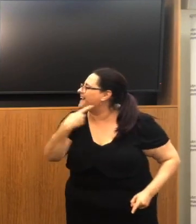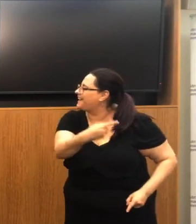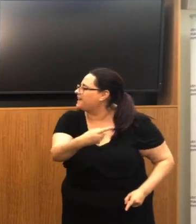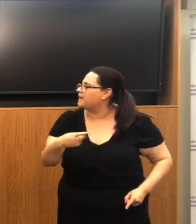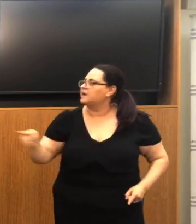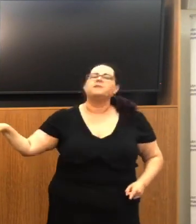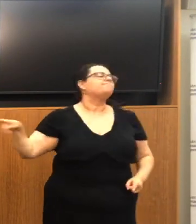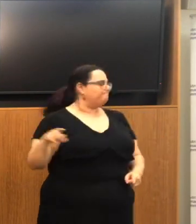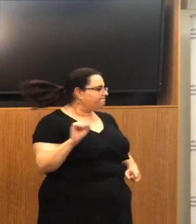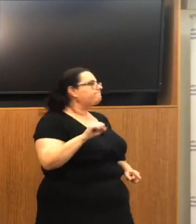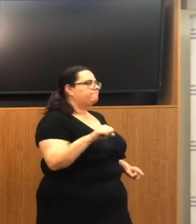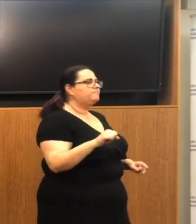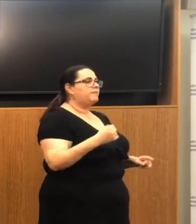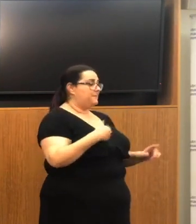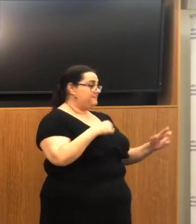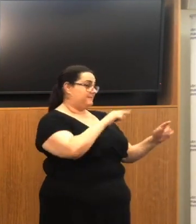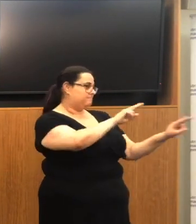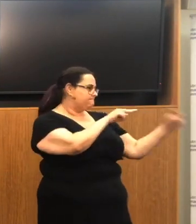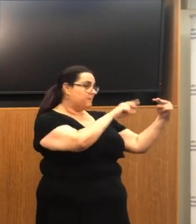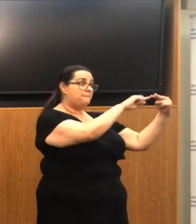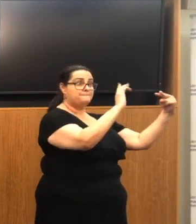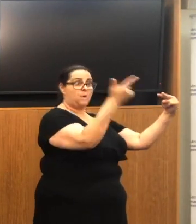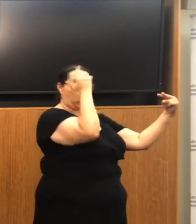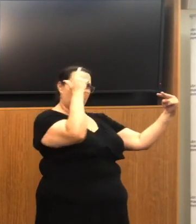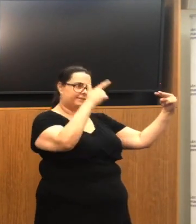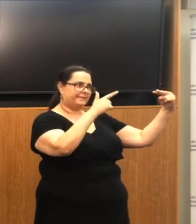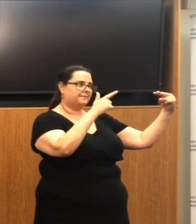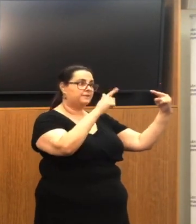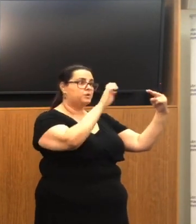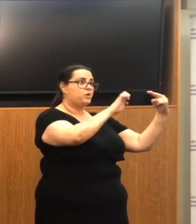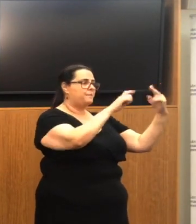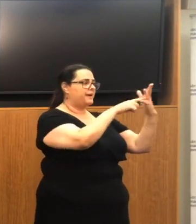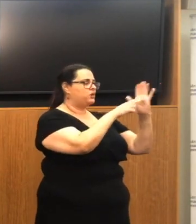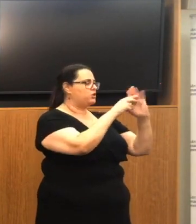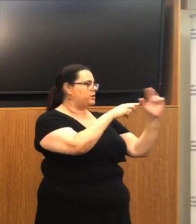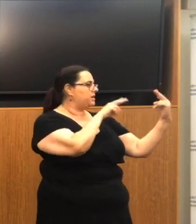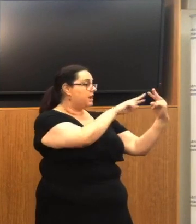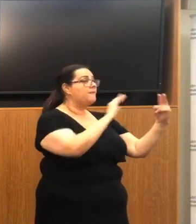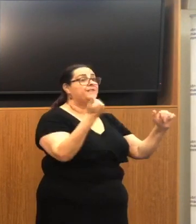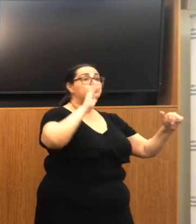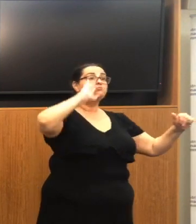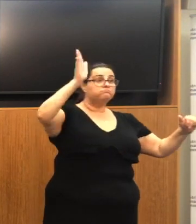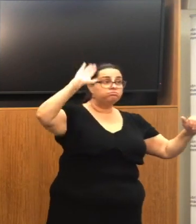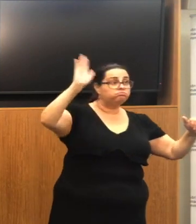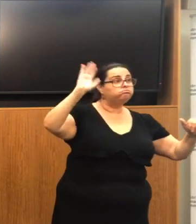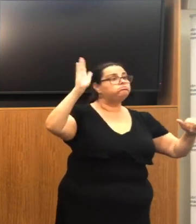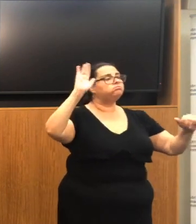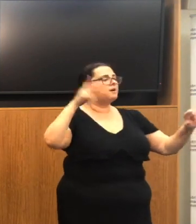Yeah, of course after looking at the report the Human Rights have made and seeing all these horrific